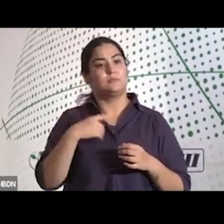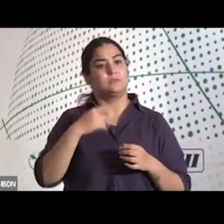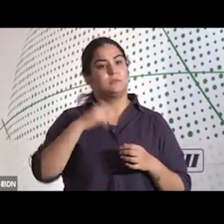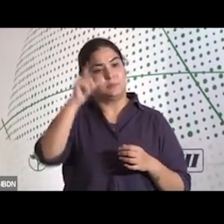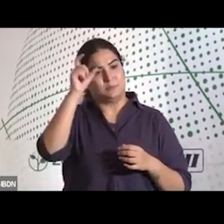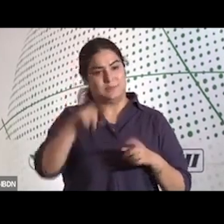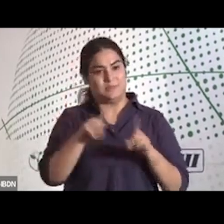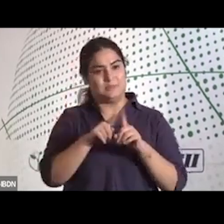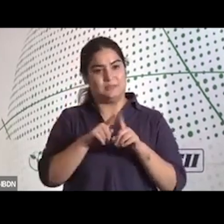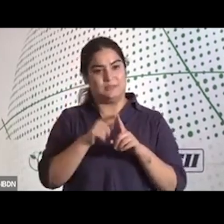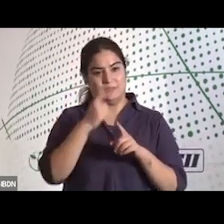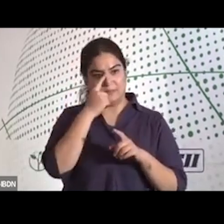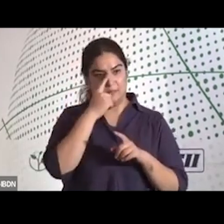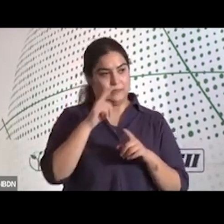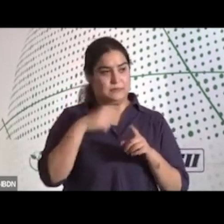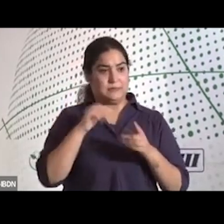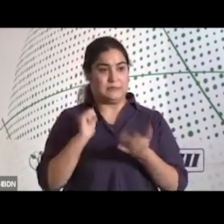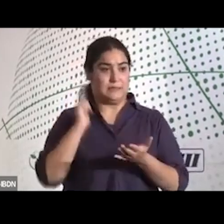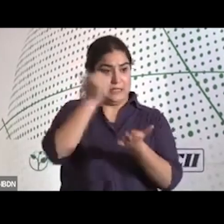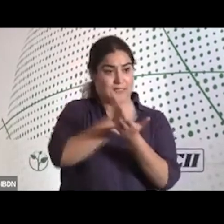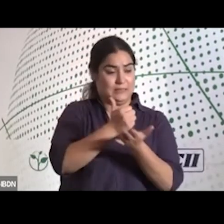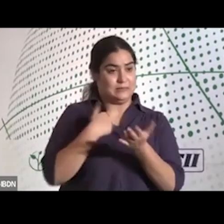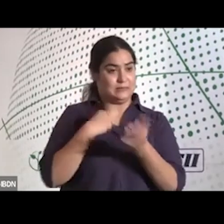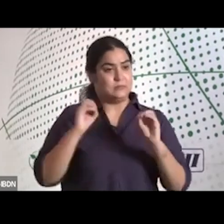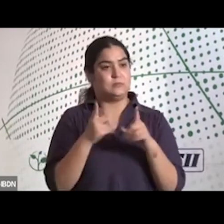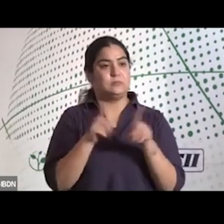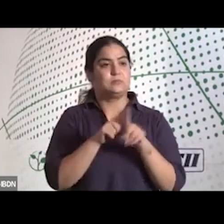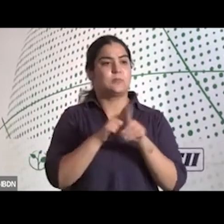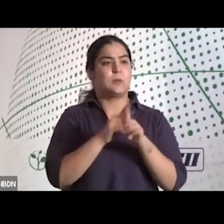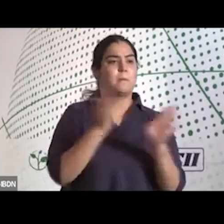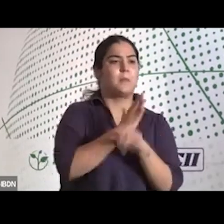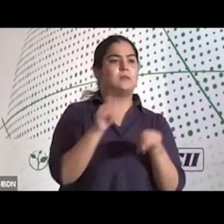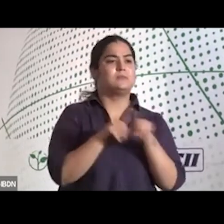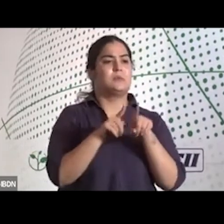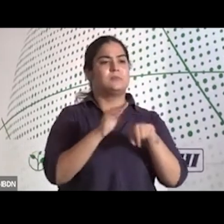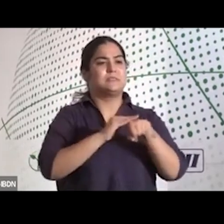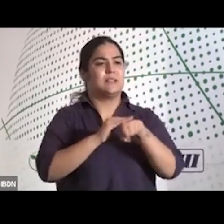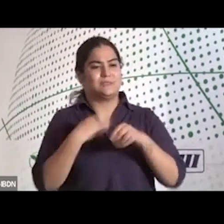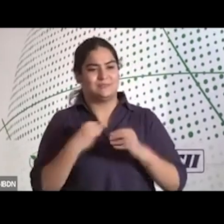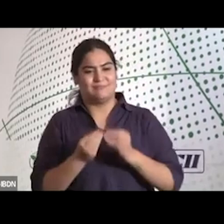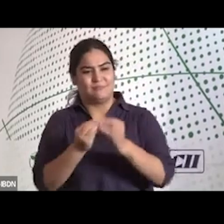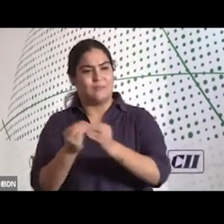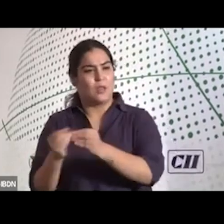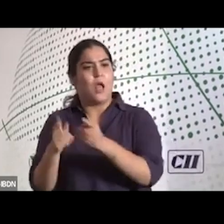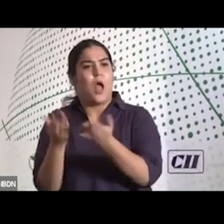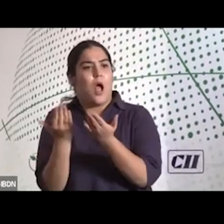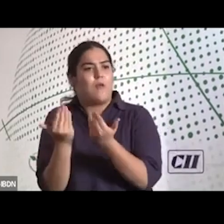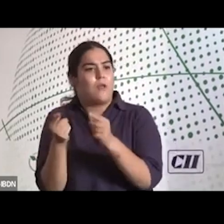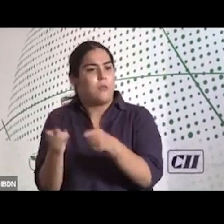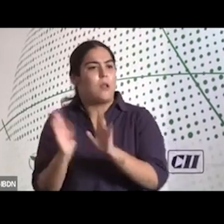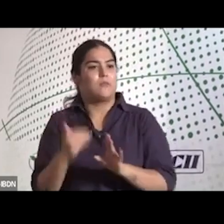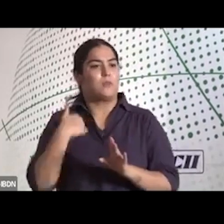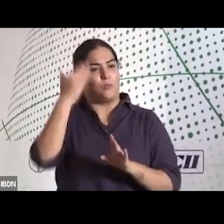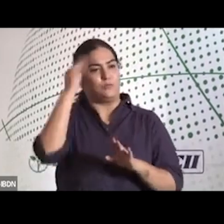and you hit a startup, we have no idea about the kinds of services and benefits that are available if you are a woman entrepreneur with disability.